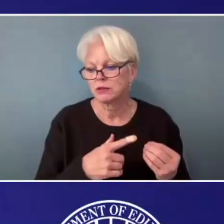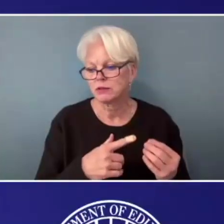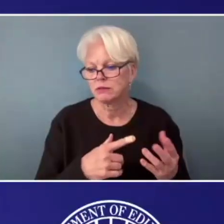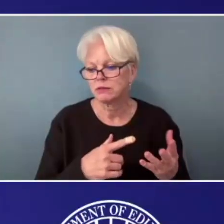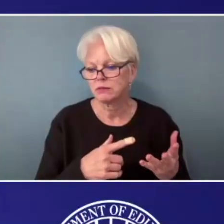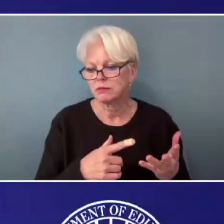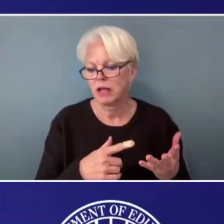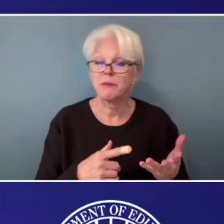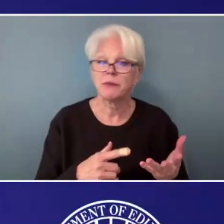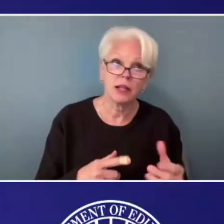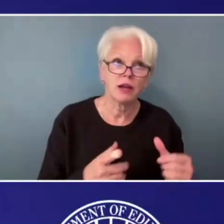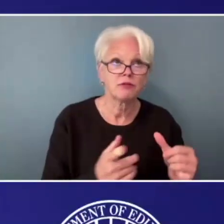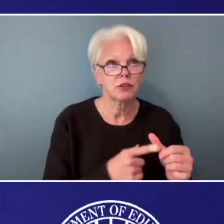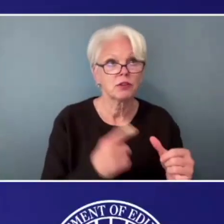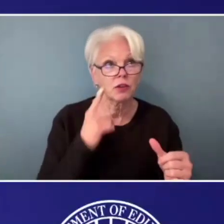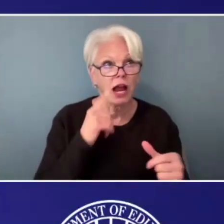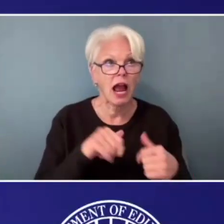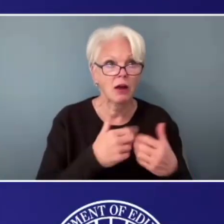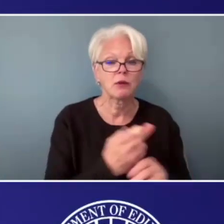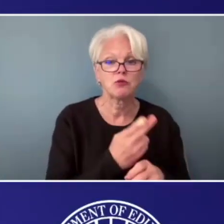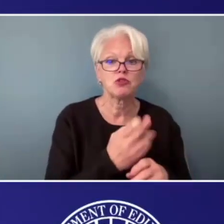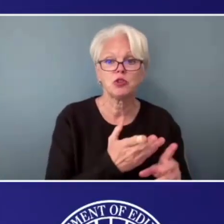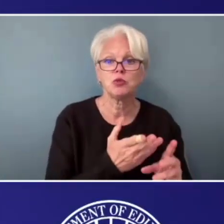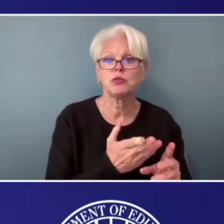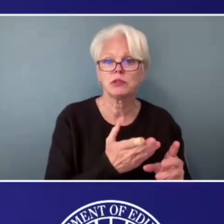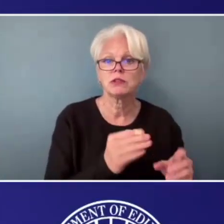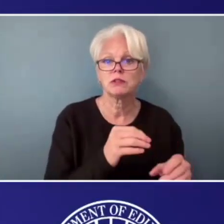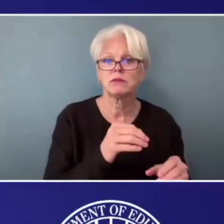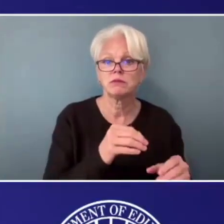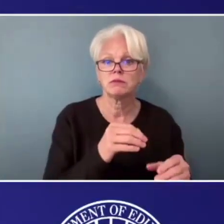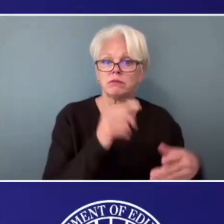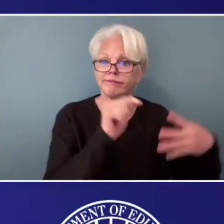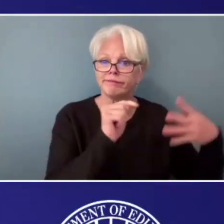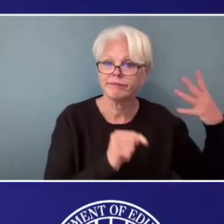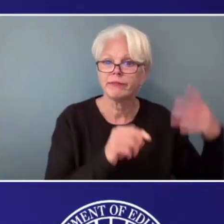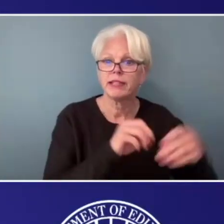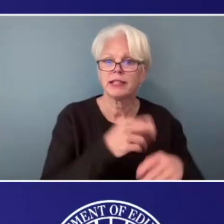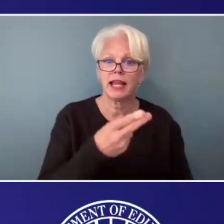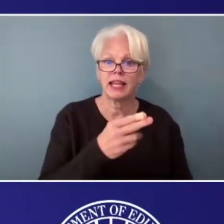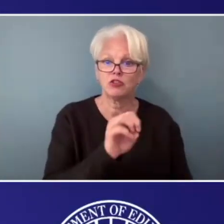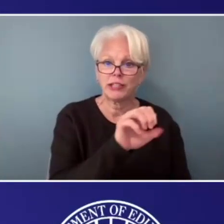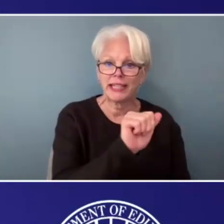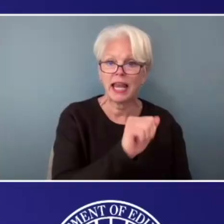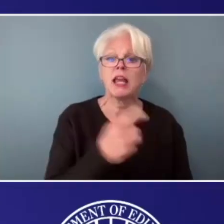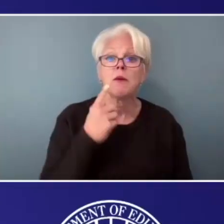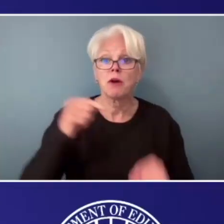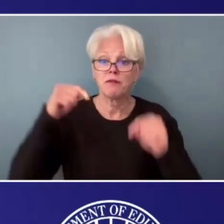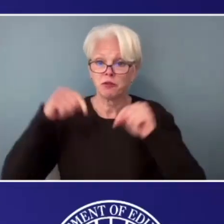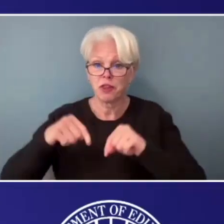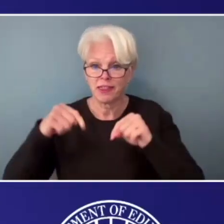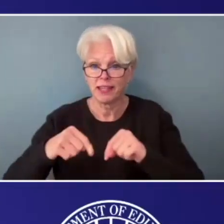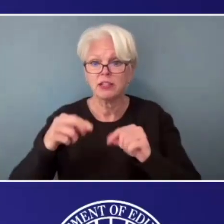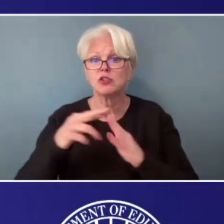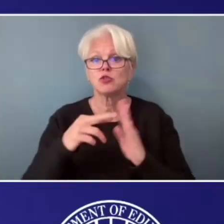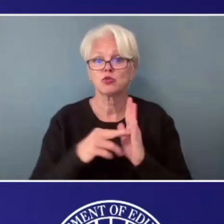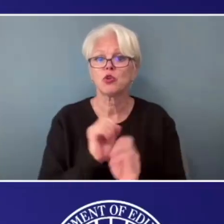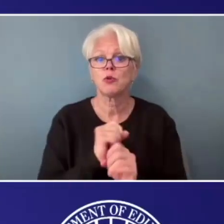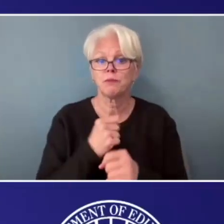was used throughout the HEA. But for purposes of this rulemaking, we're trying to define and make -- clarify congressional intent.